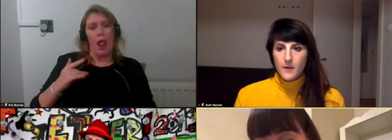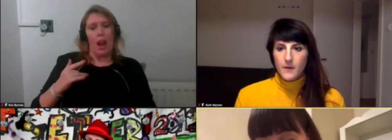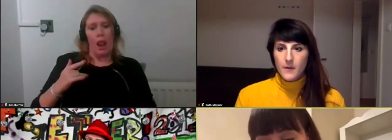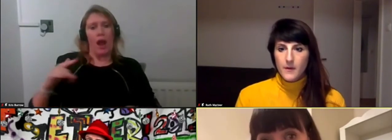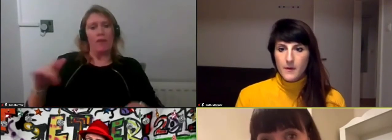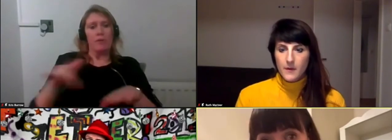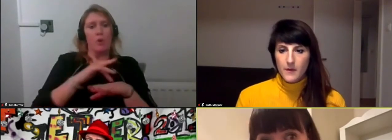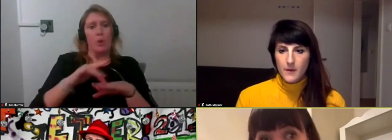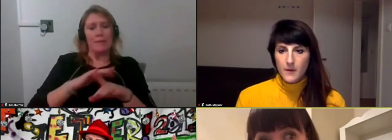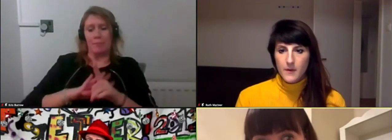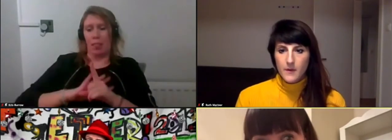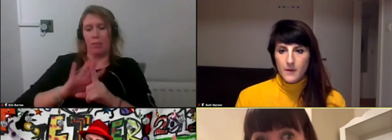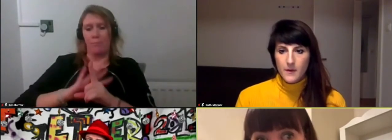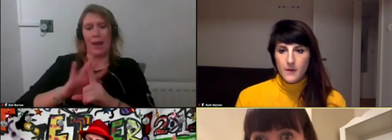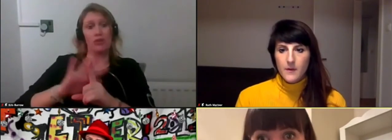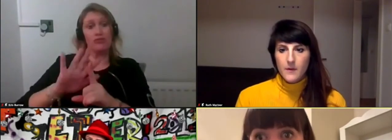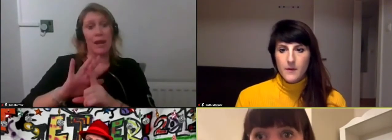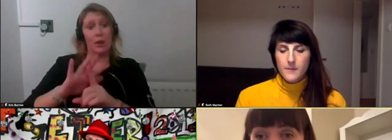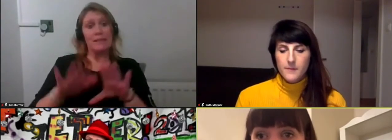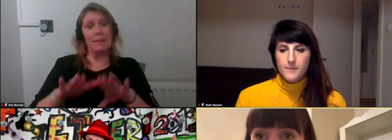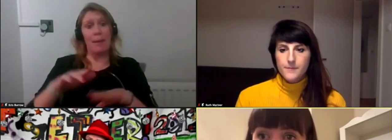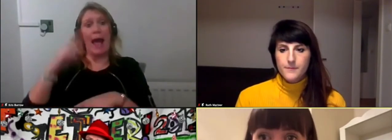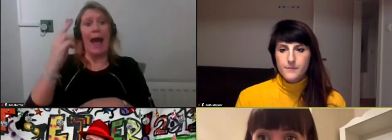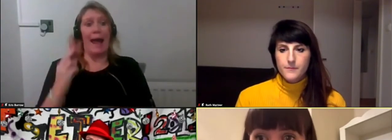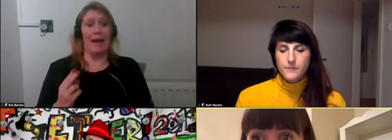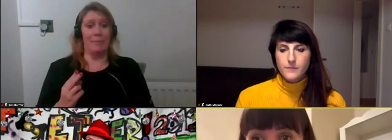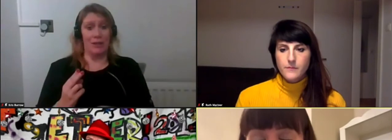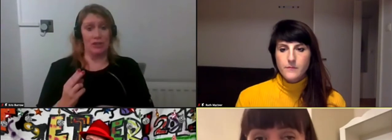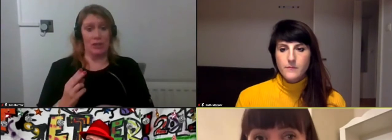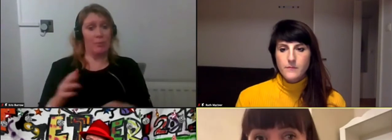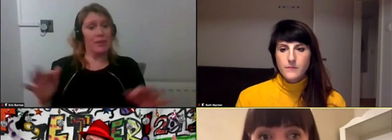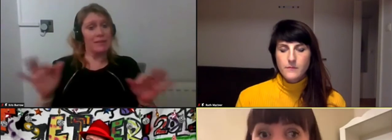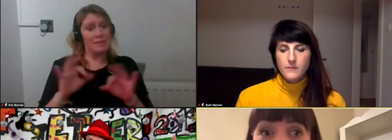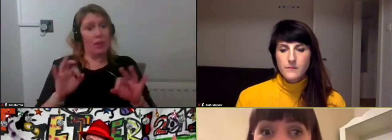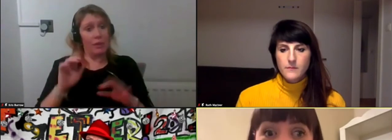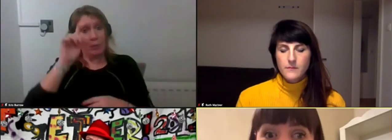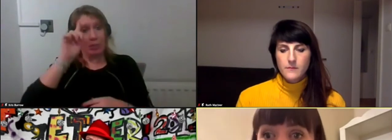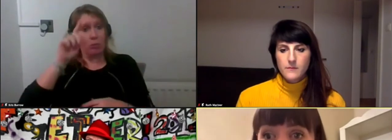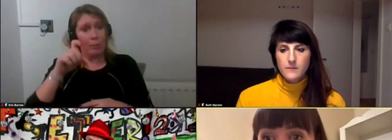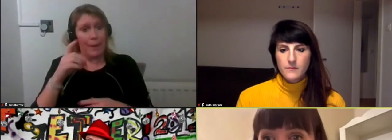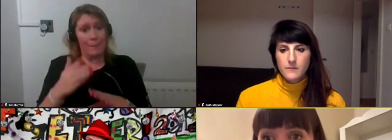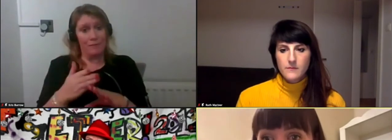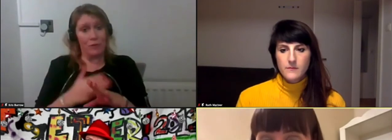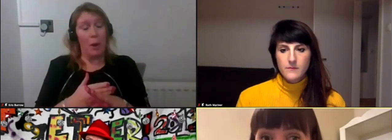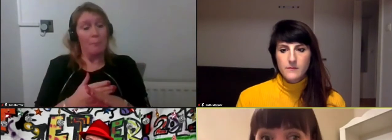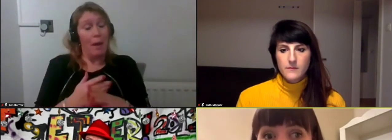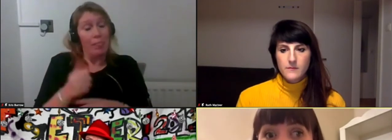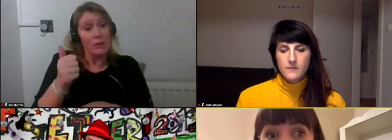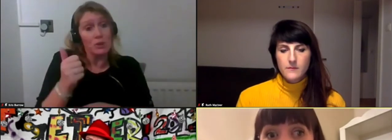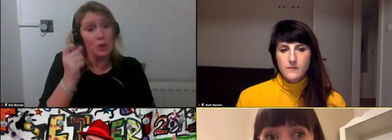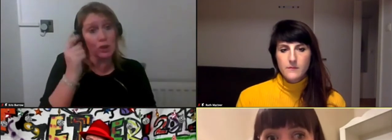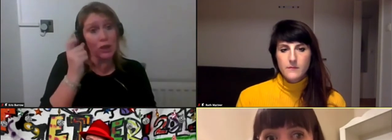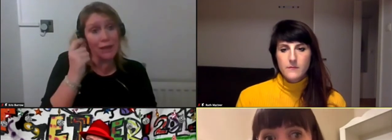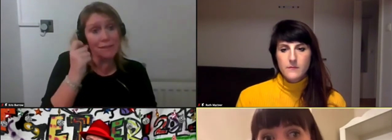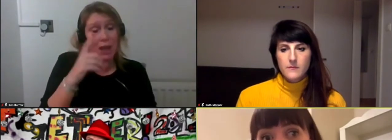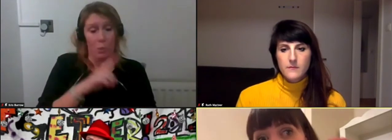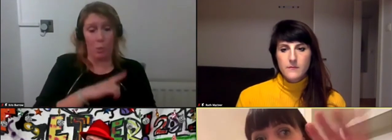like an animation, that's something as well that we haven't thought about, but it can be another idea, you are right, when